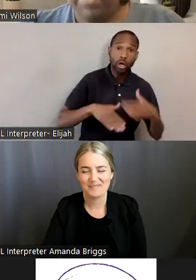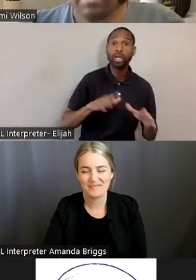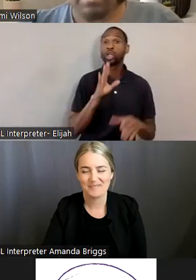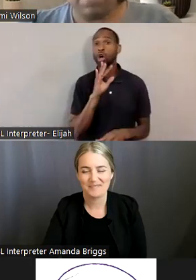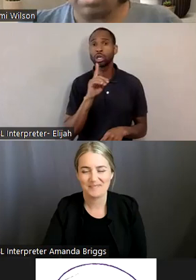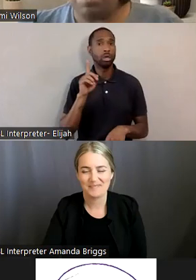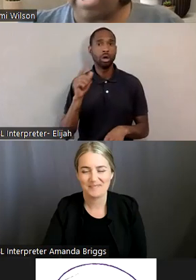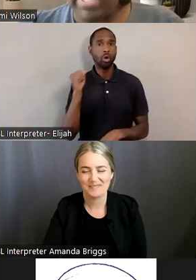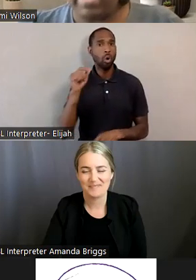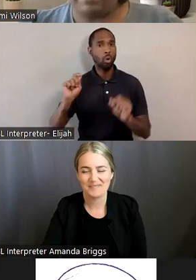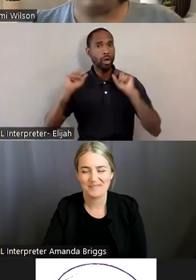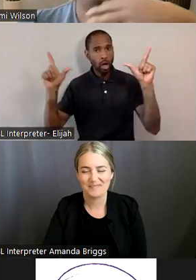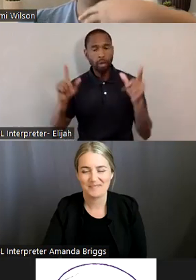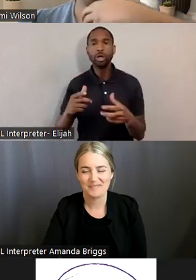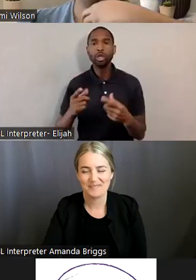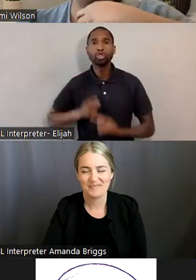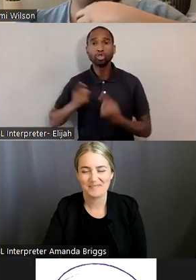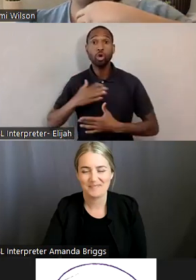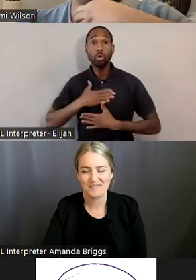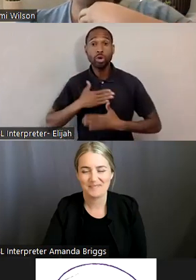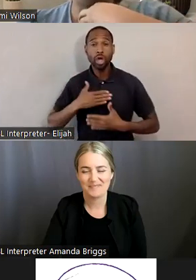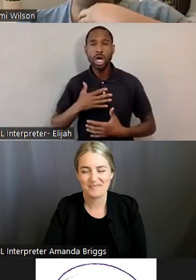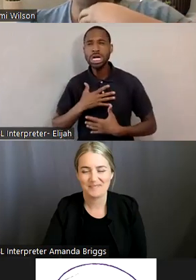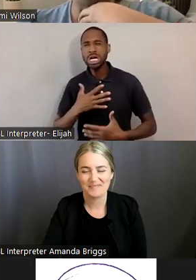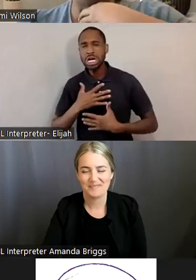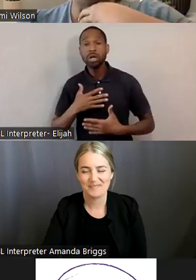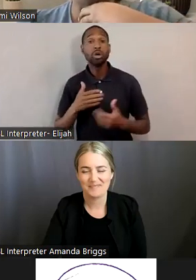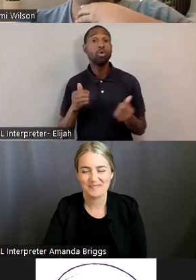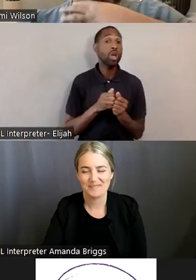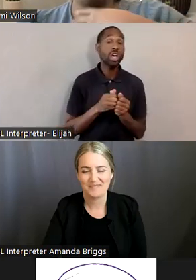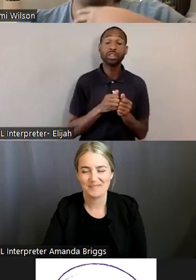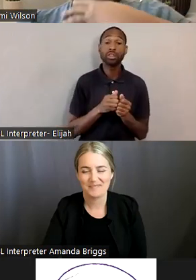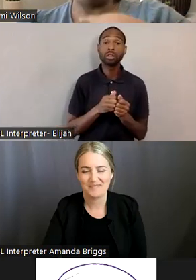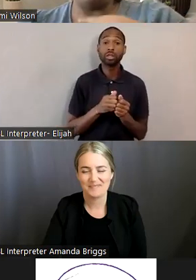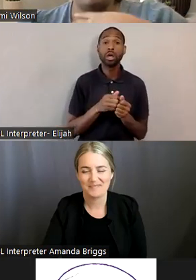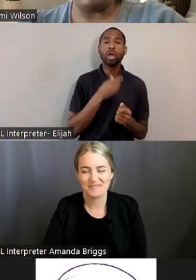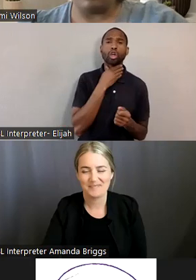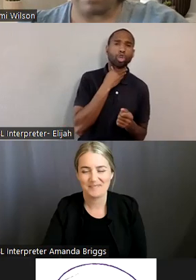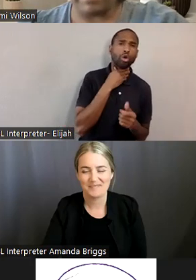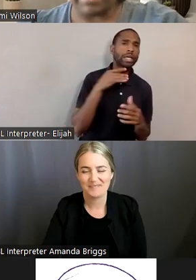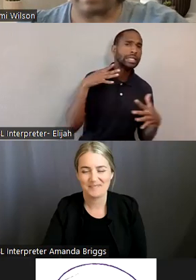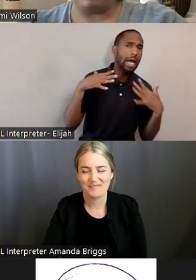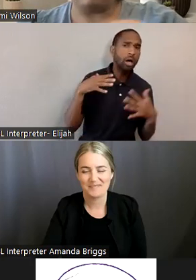difficulty breathing - with or without the gurgling, choking, or snoring sounds;